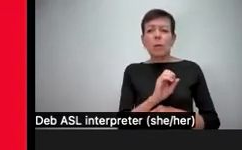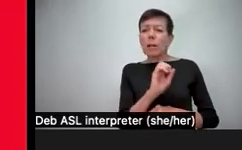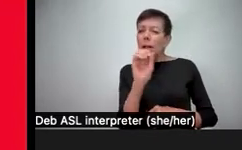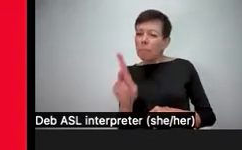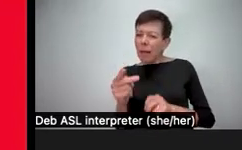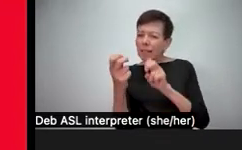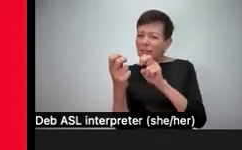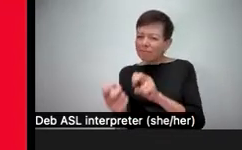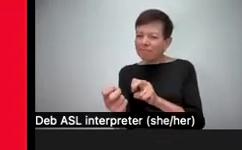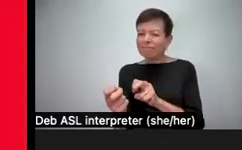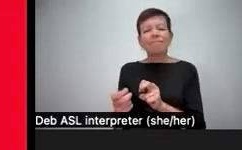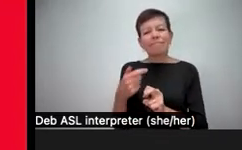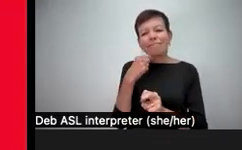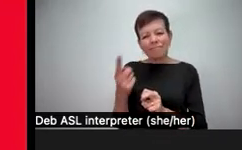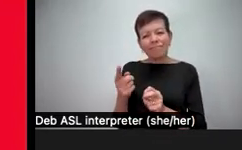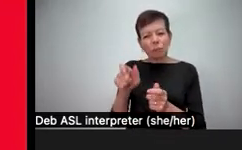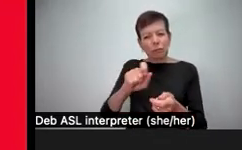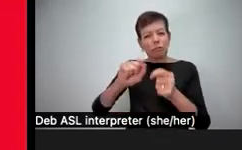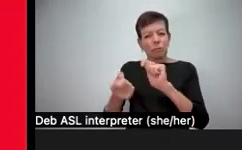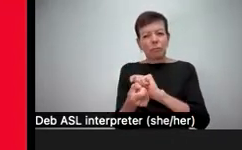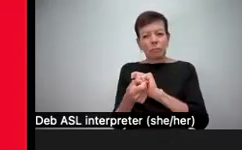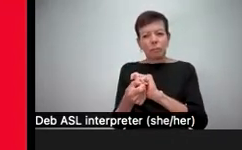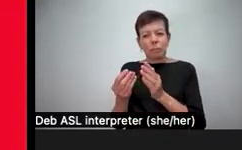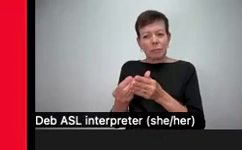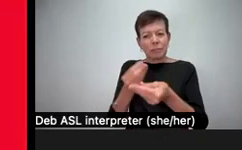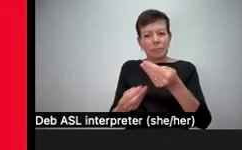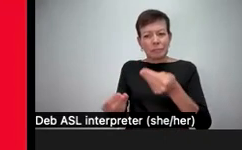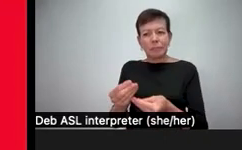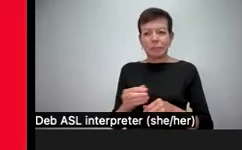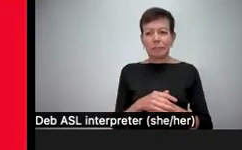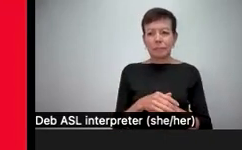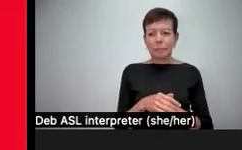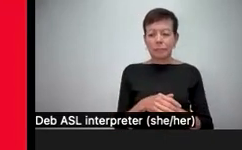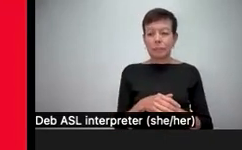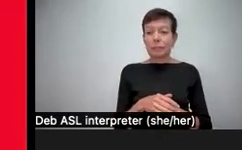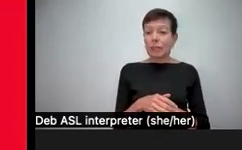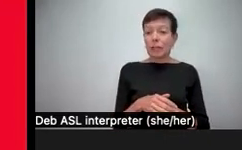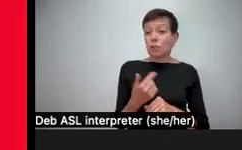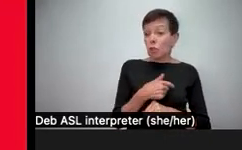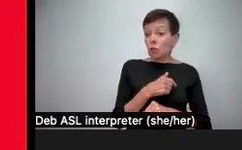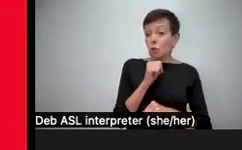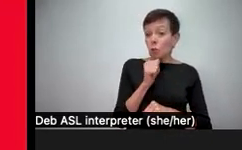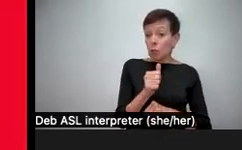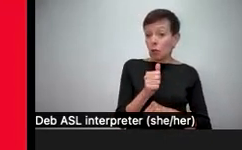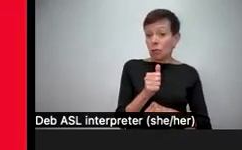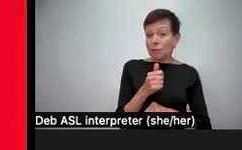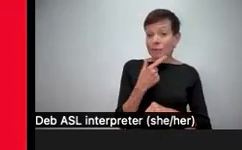to rethink this, but we're not going to just make it a no right away if we think it can be fixed.